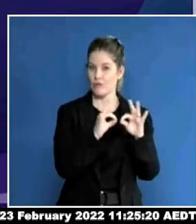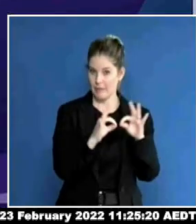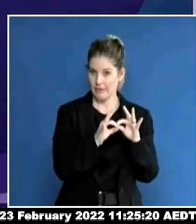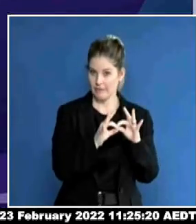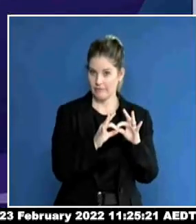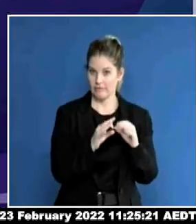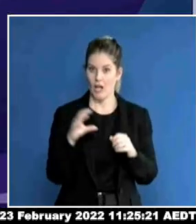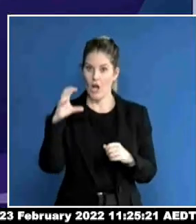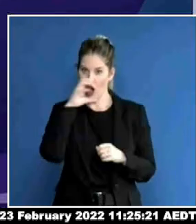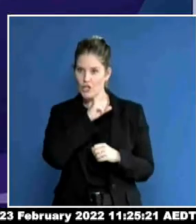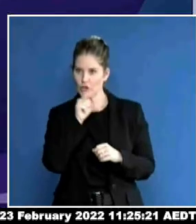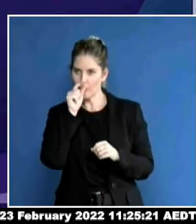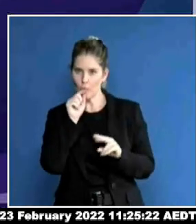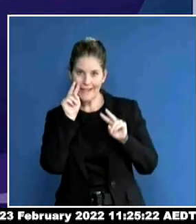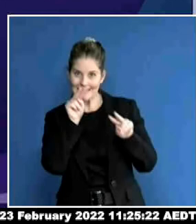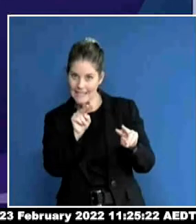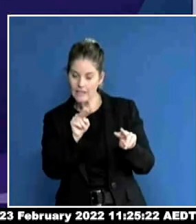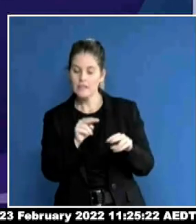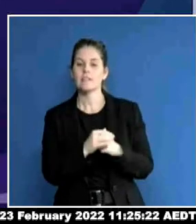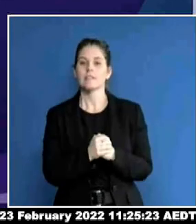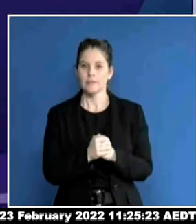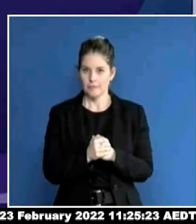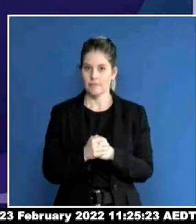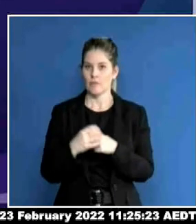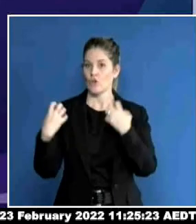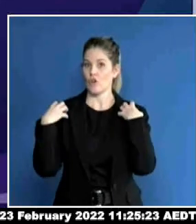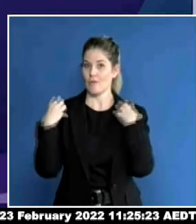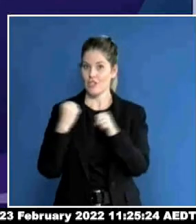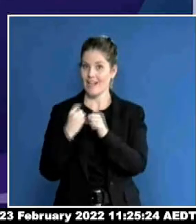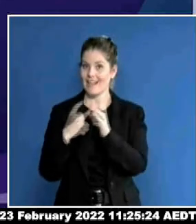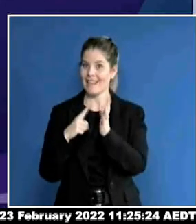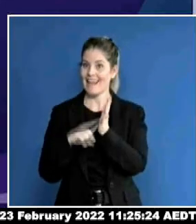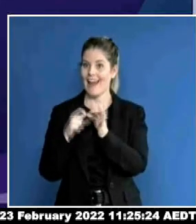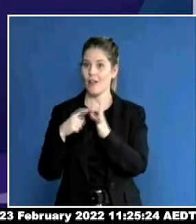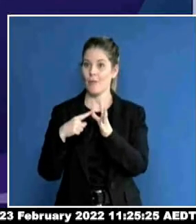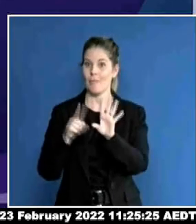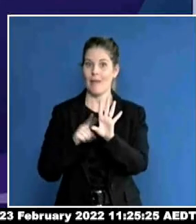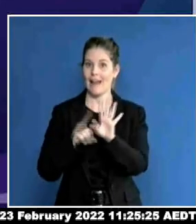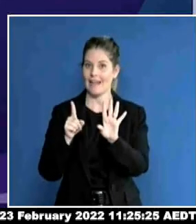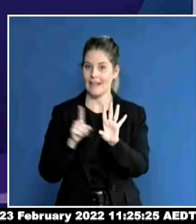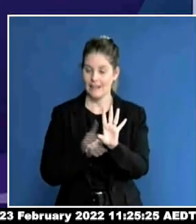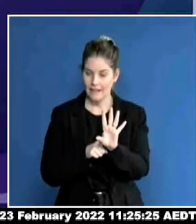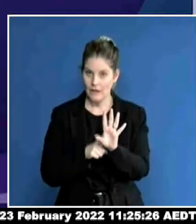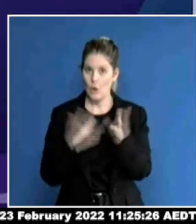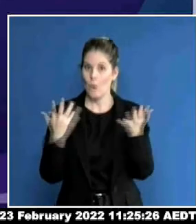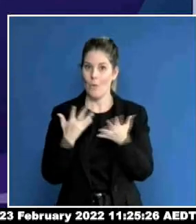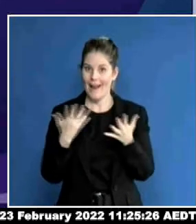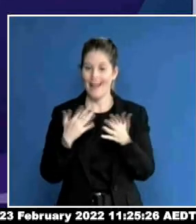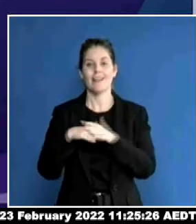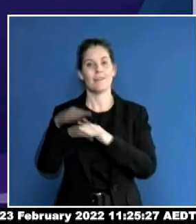Commissioner Galbally is participating in the hearing in Melbourne and, similarly, she should be on the screen.